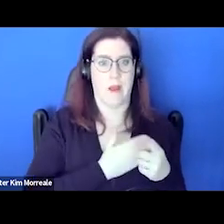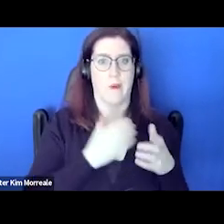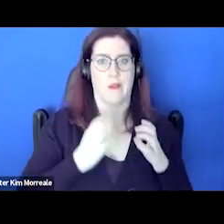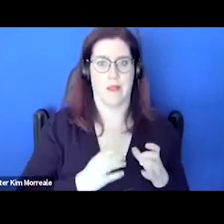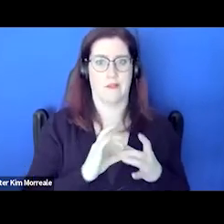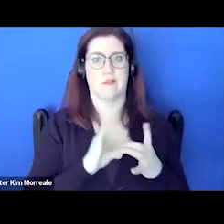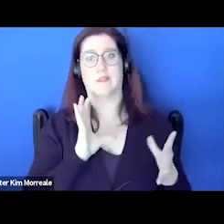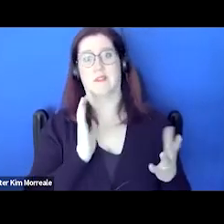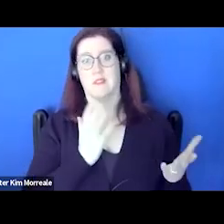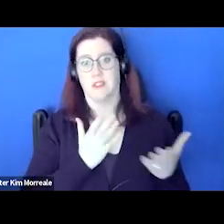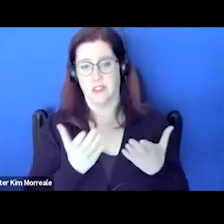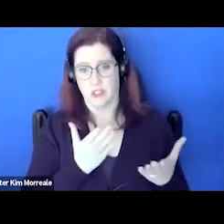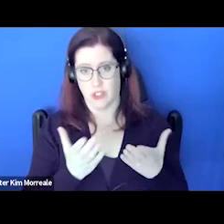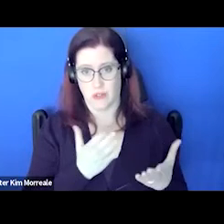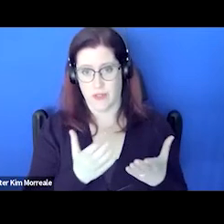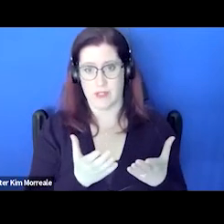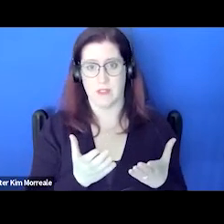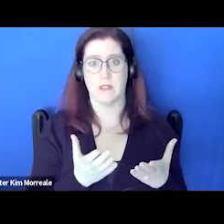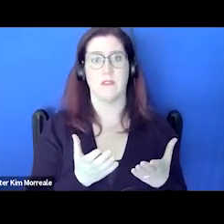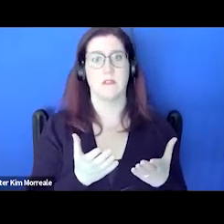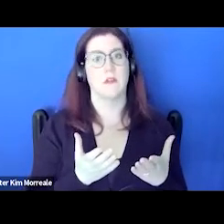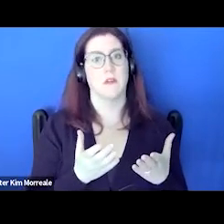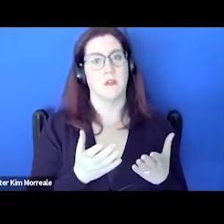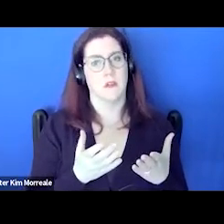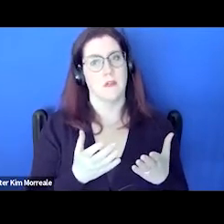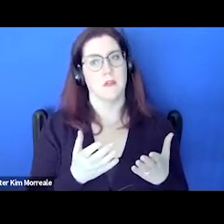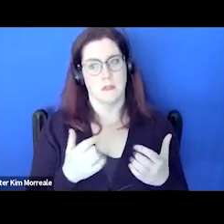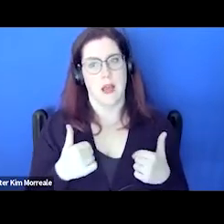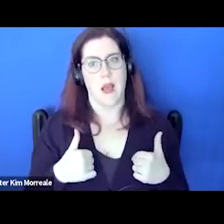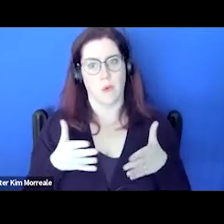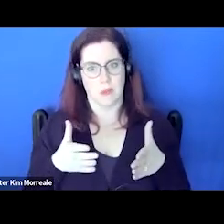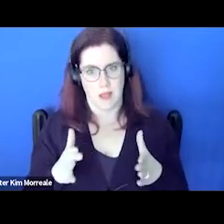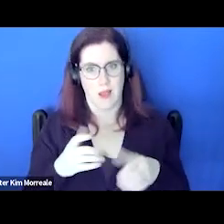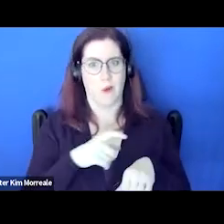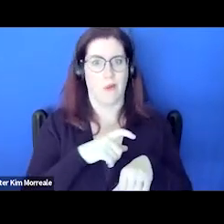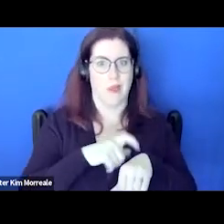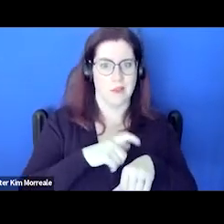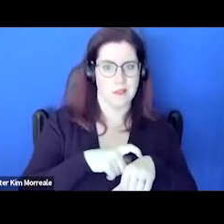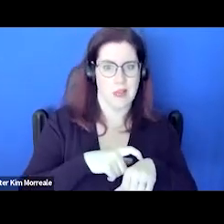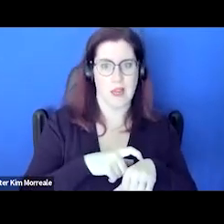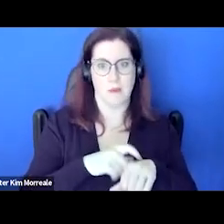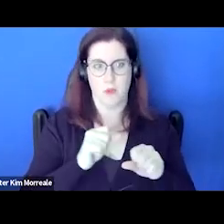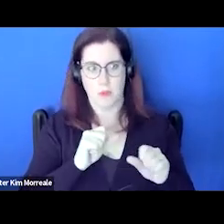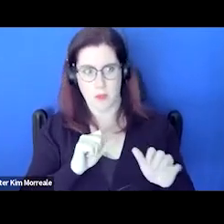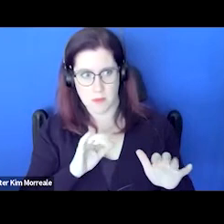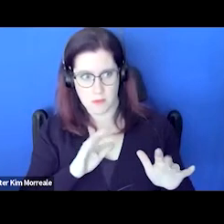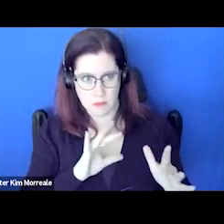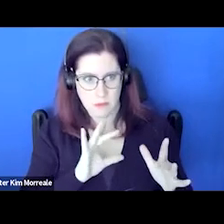she then allowed me the time and space to be able to reconnect with her and get her back on,